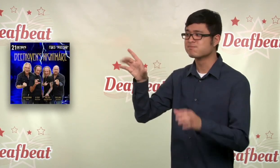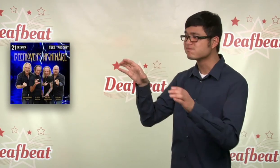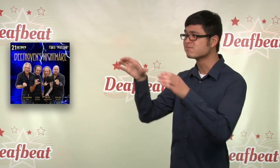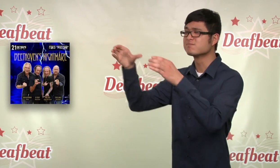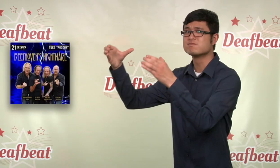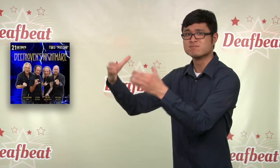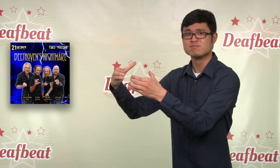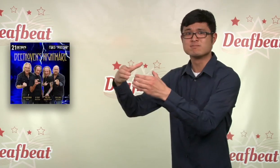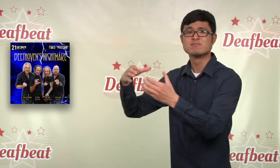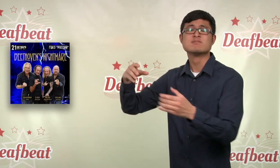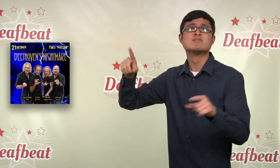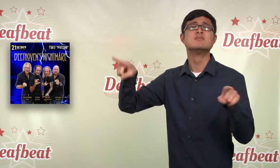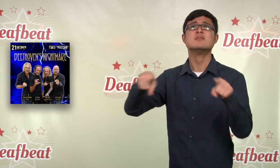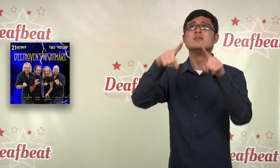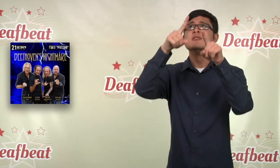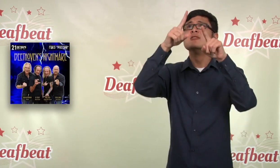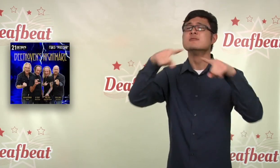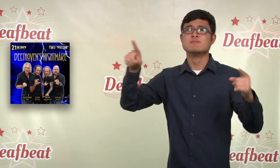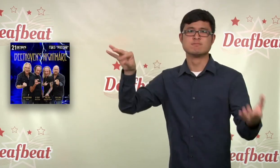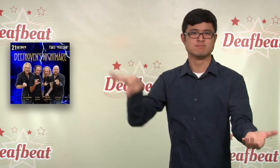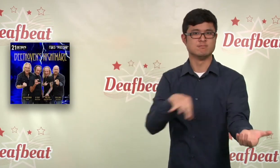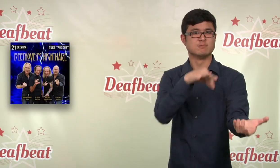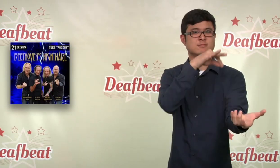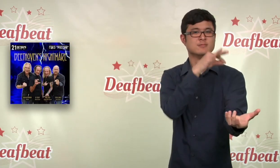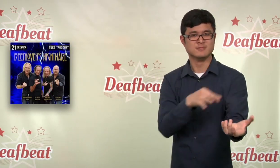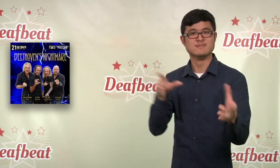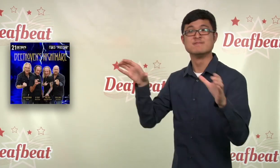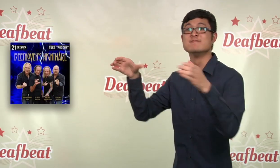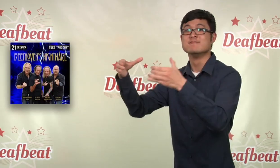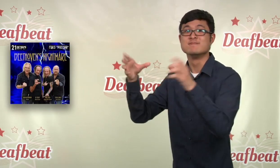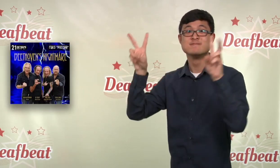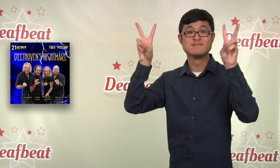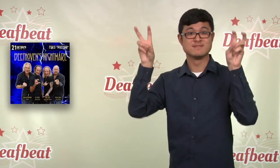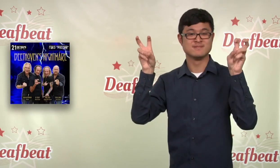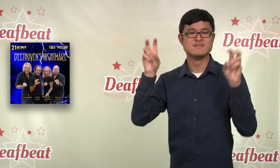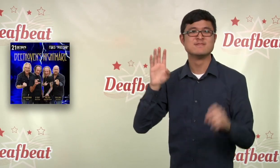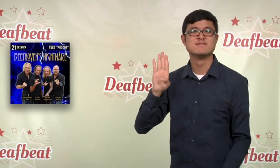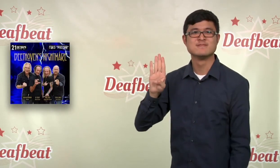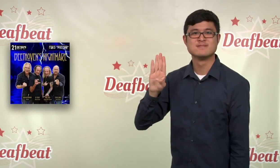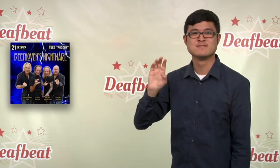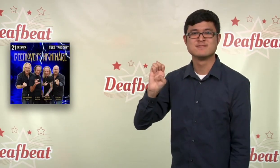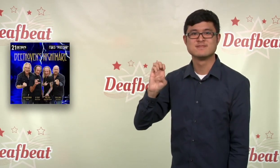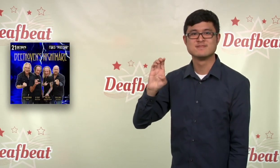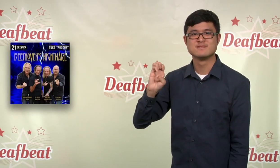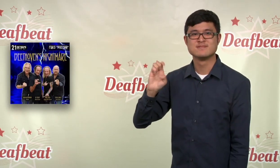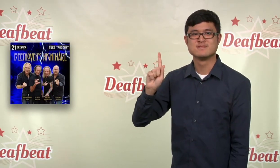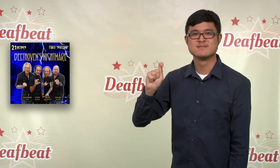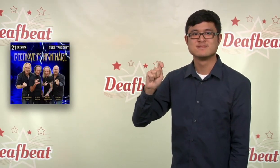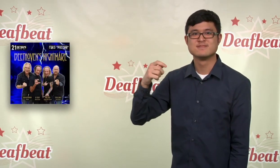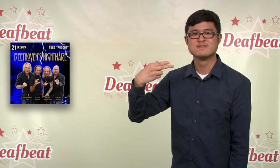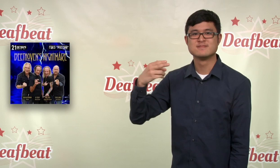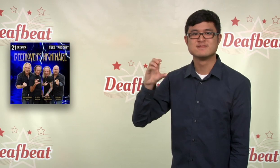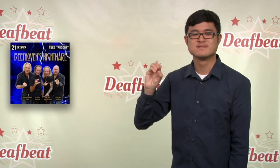Angeles, USA will be going on a tour